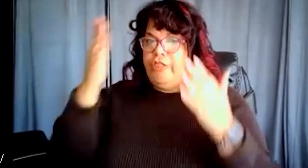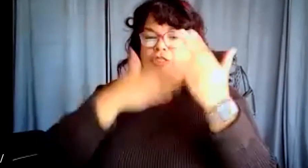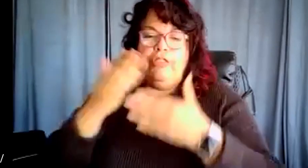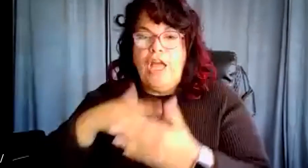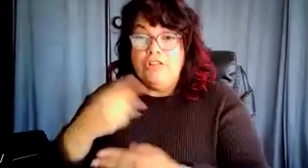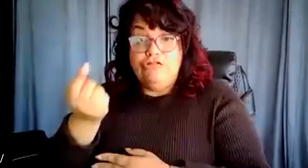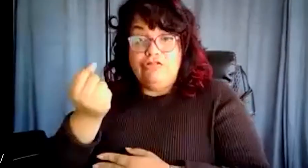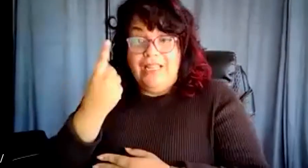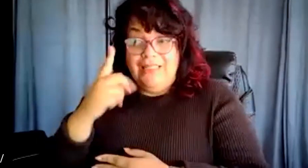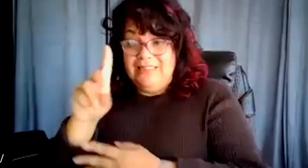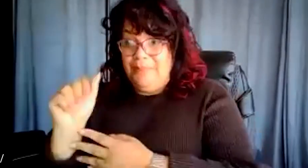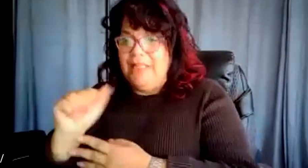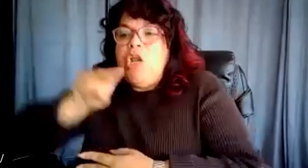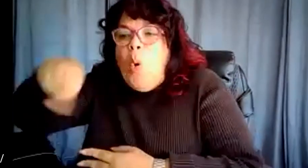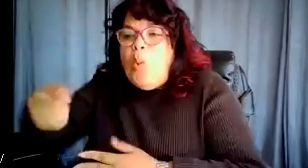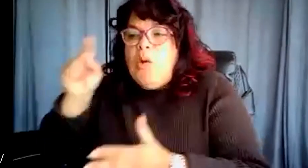we can see is what we can process.